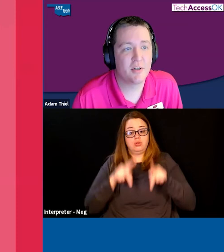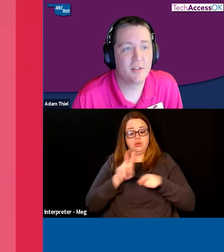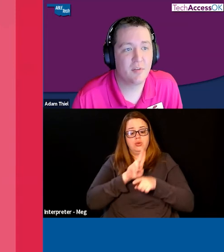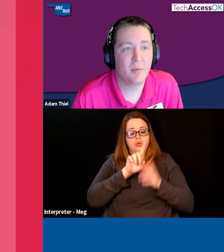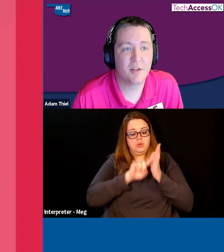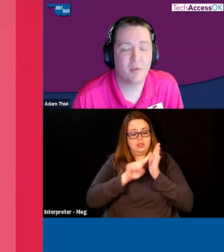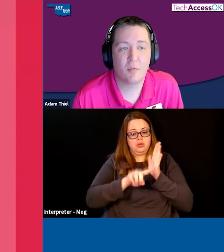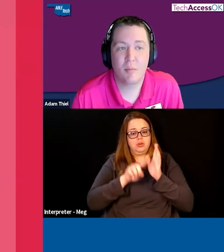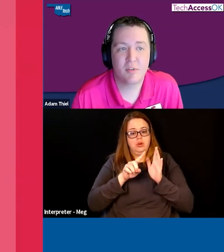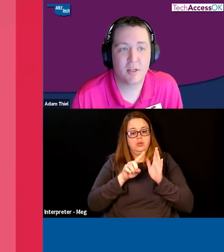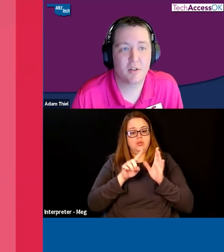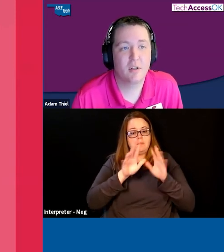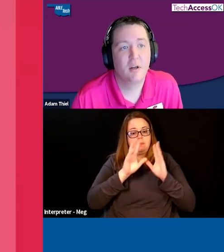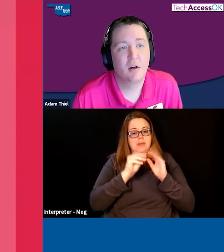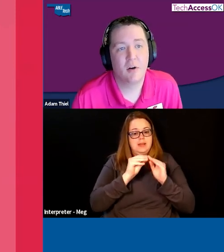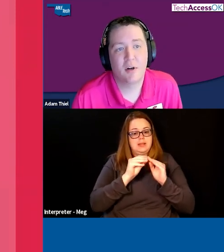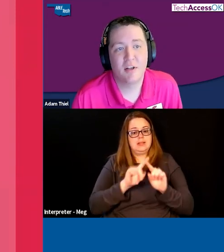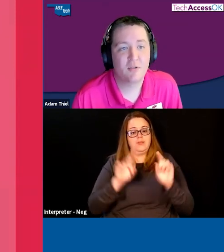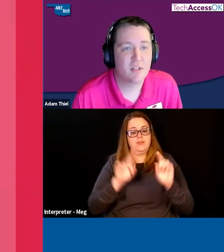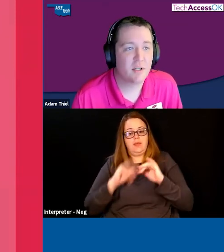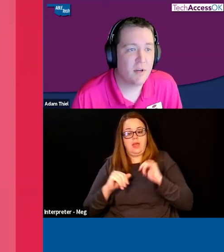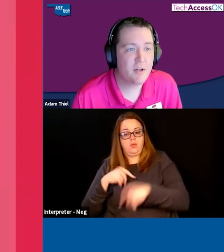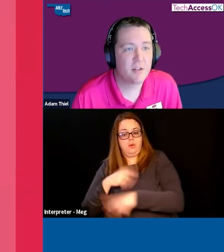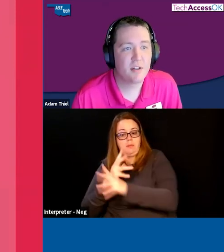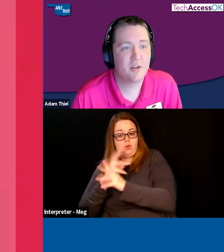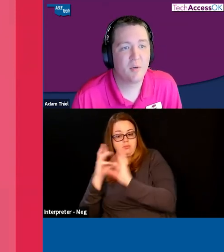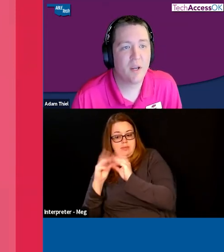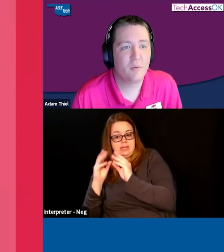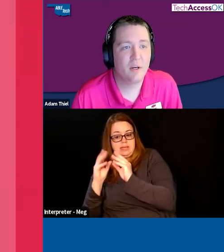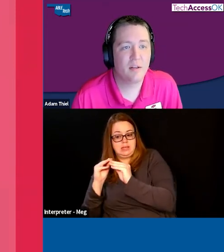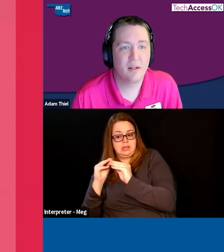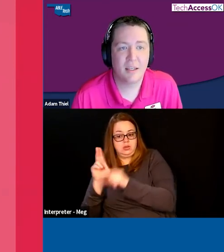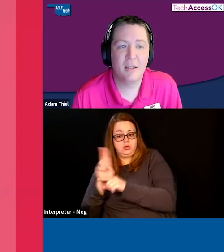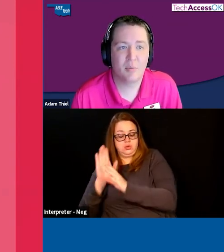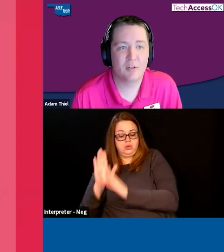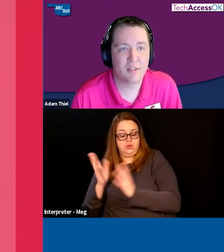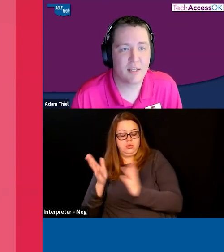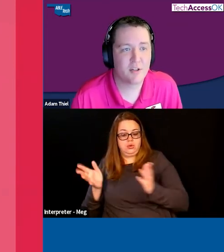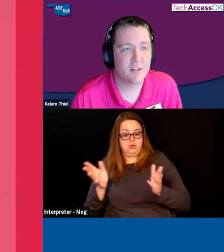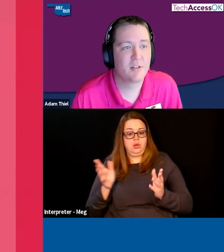differ much from a remote session? Are there additional considerations that should be weighed when conducting in-person sessions?